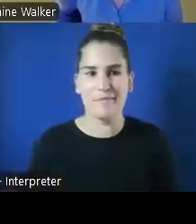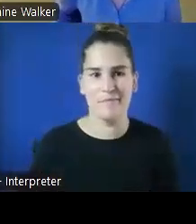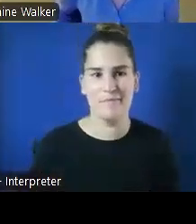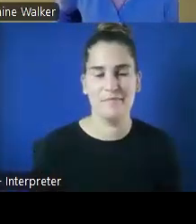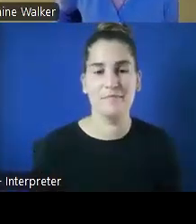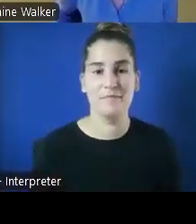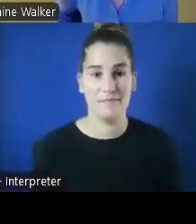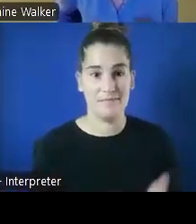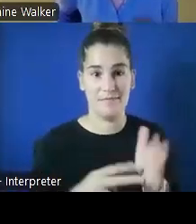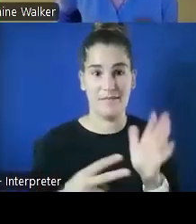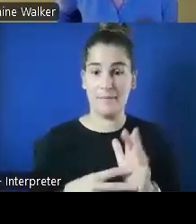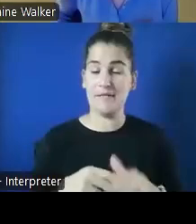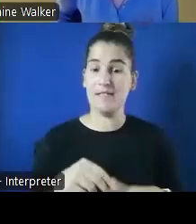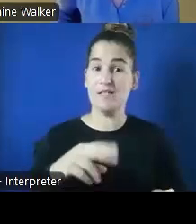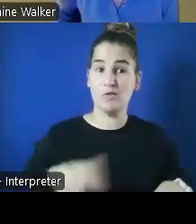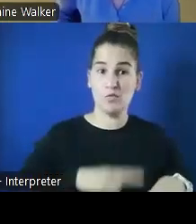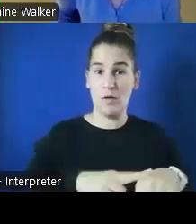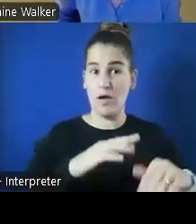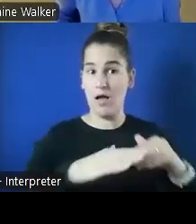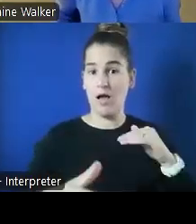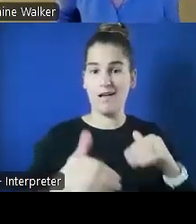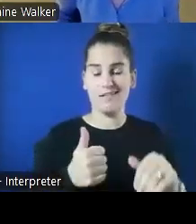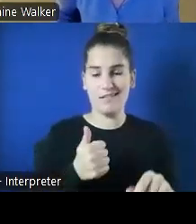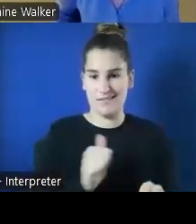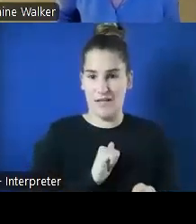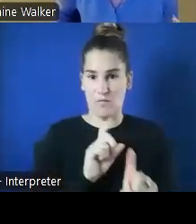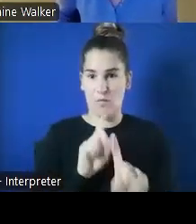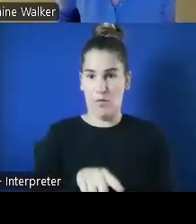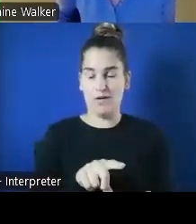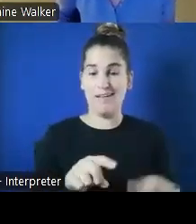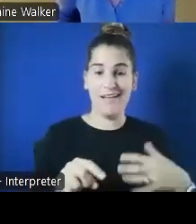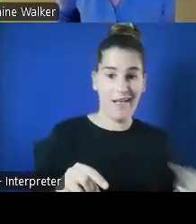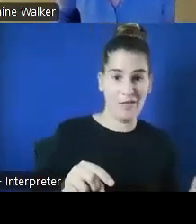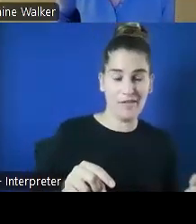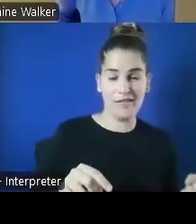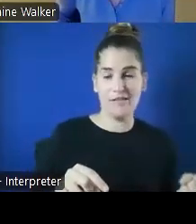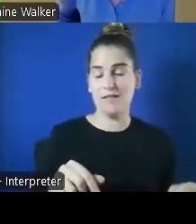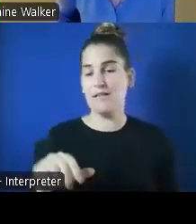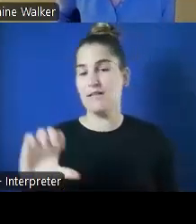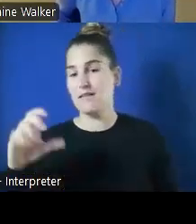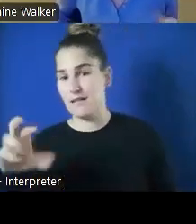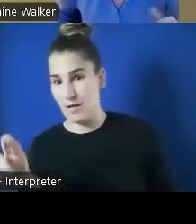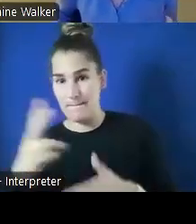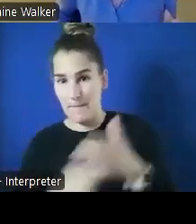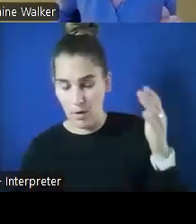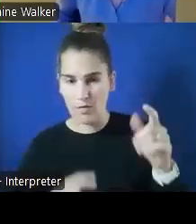reported stressful life events in both healthy and clinical high-risk individuals but it was more